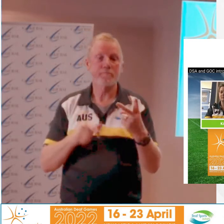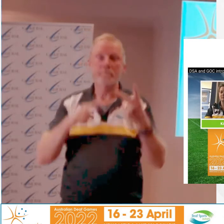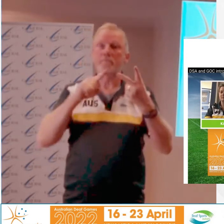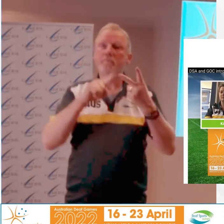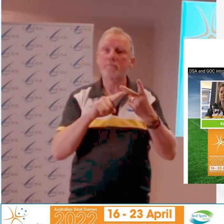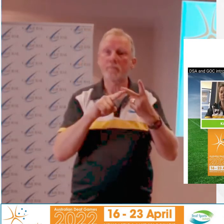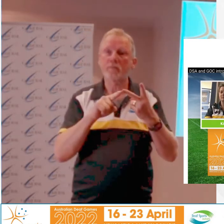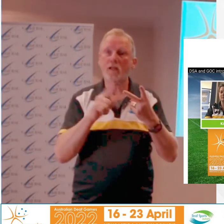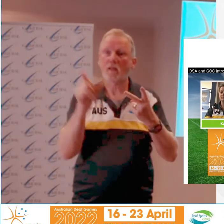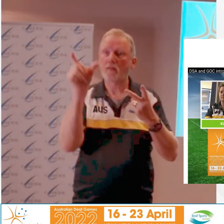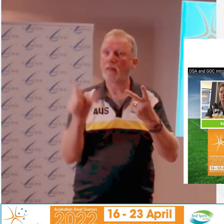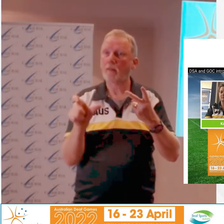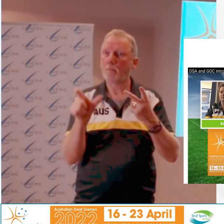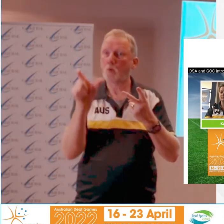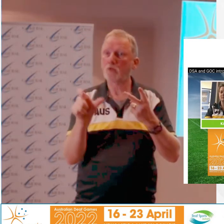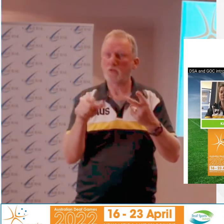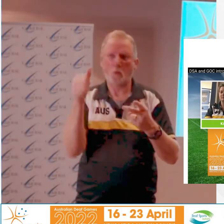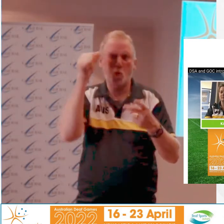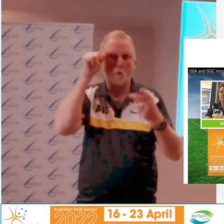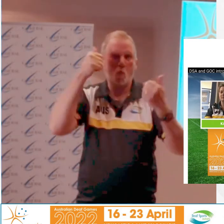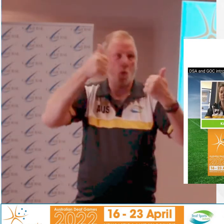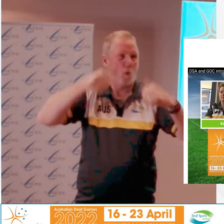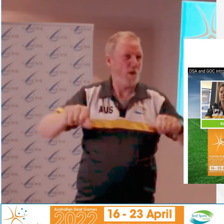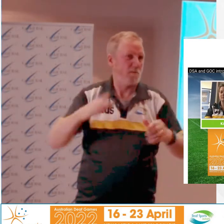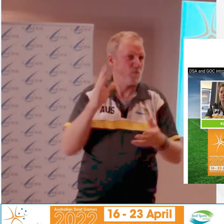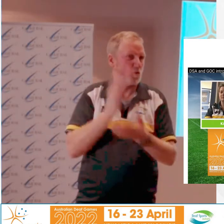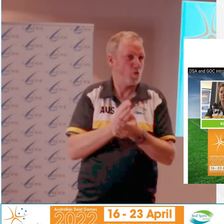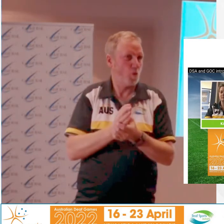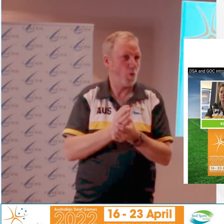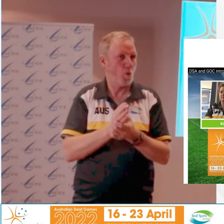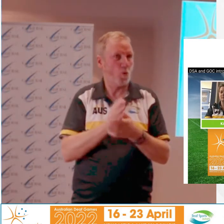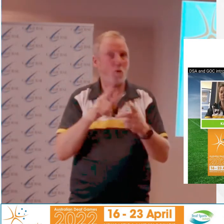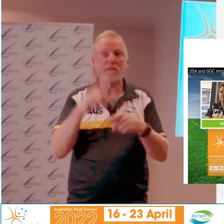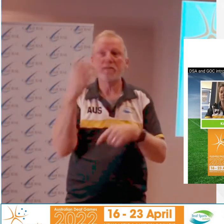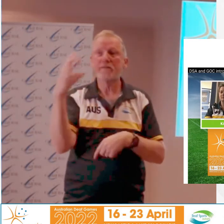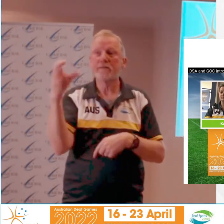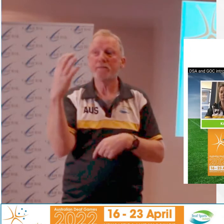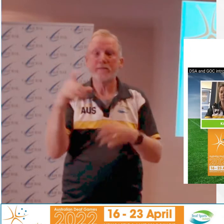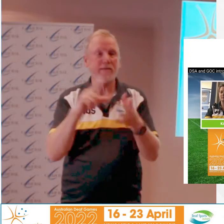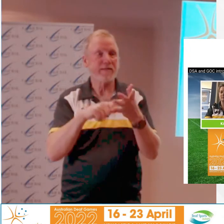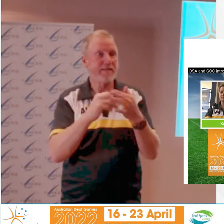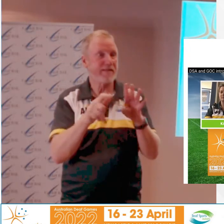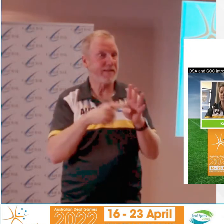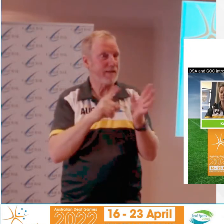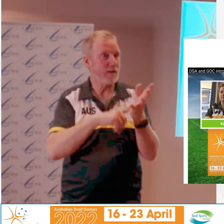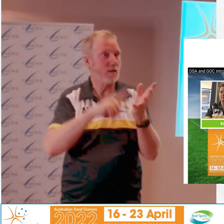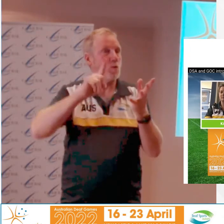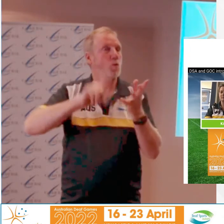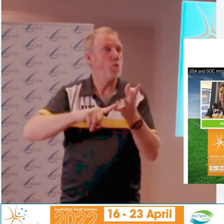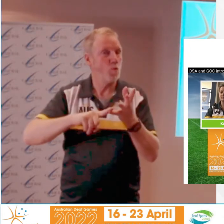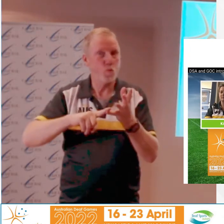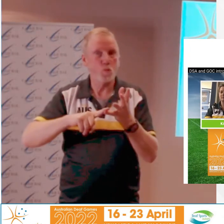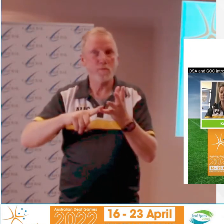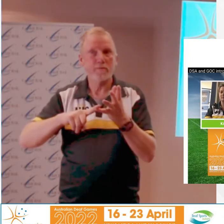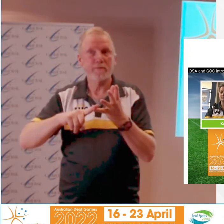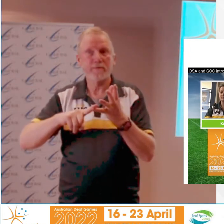so that's Katie our other co-patron which i'm sure everybody in the room knows very well is Cindy Lou